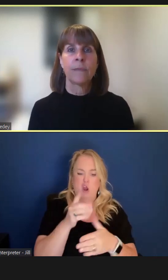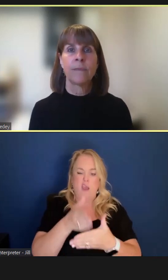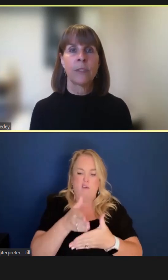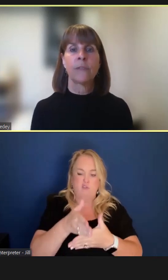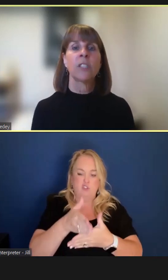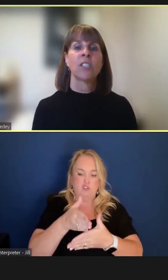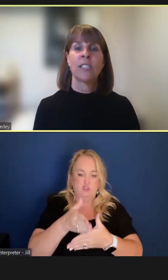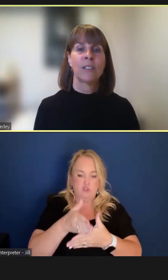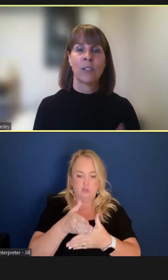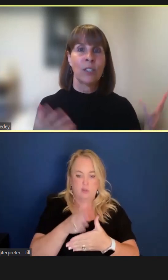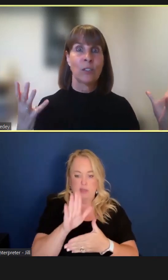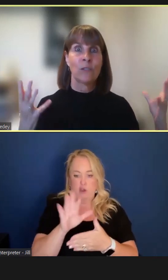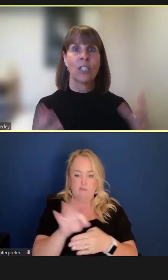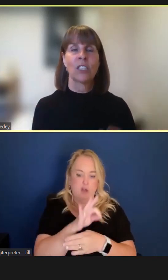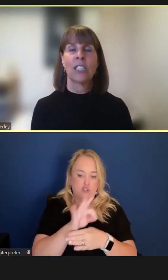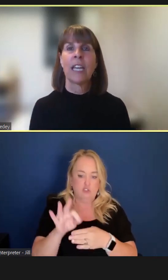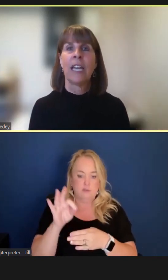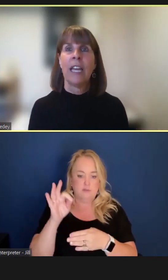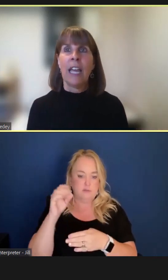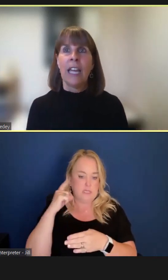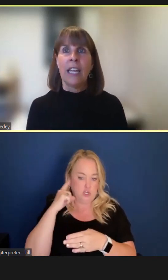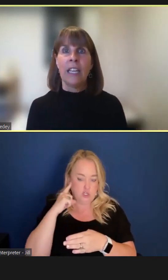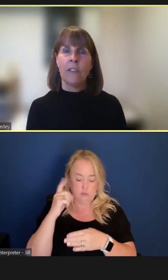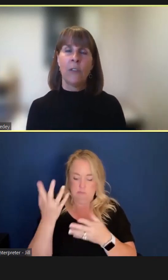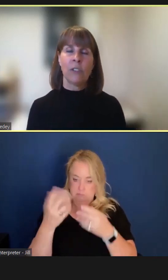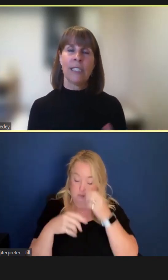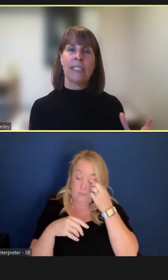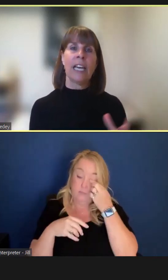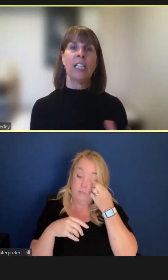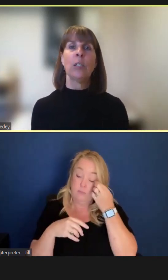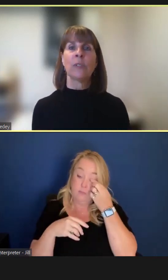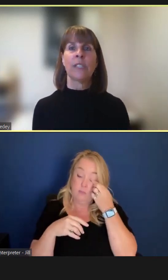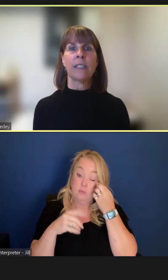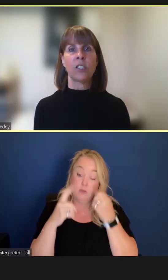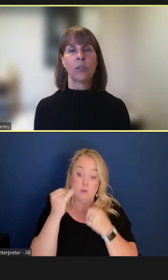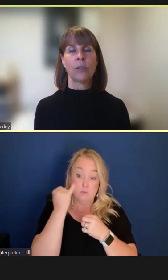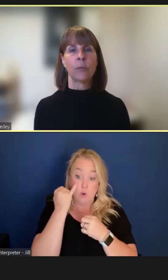their functioning their ear functioning if you said 90% of the children were in